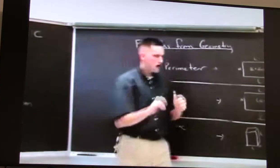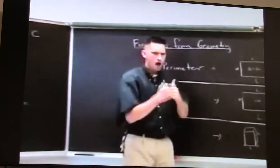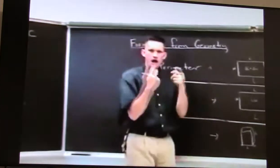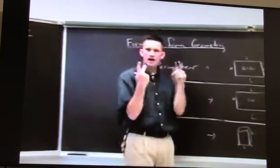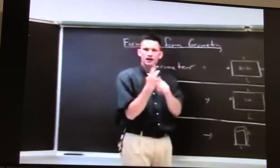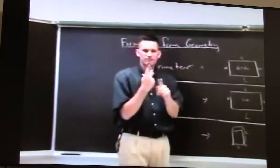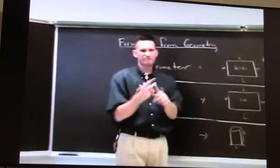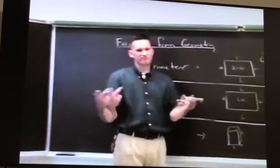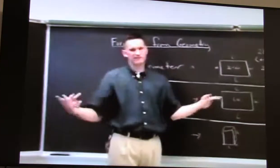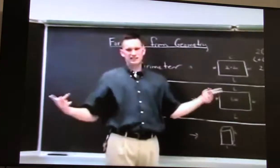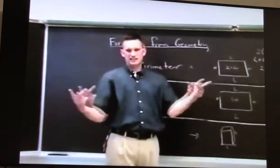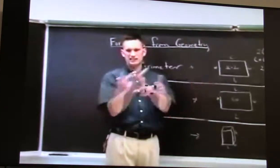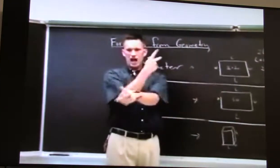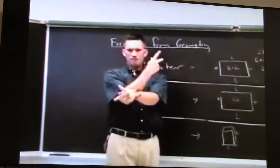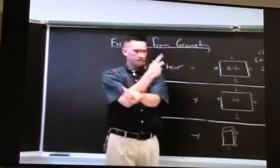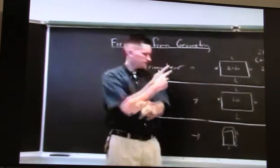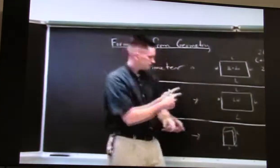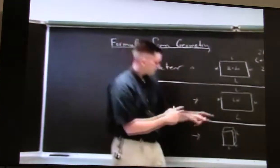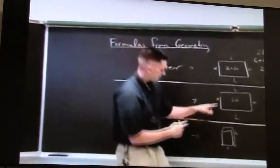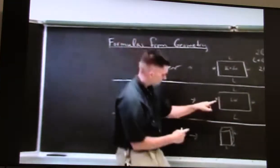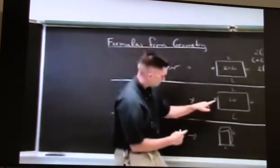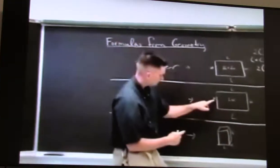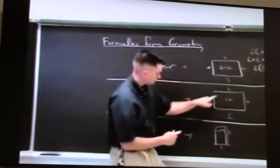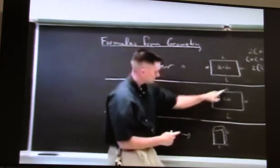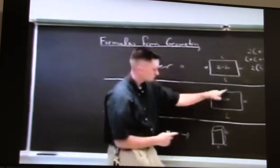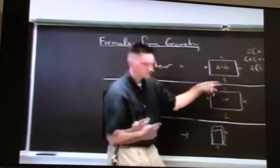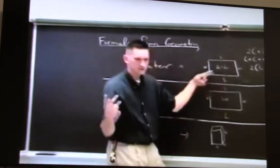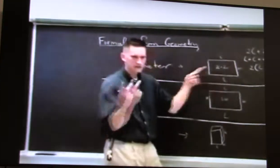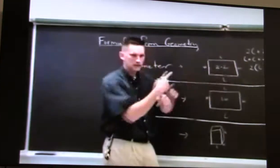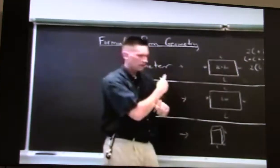So for area, you know theres only one way to do it.